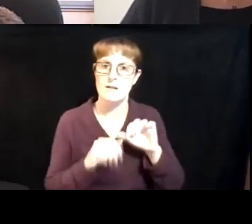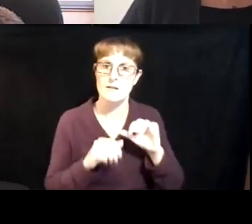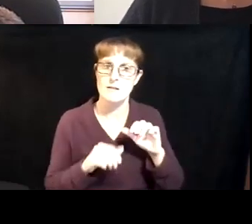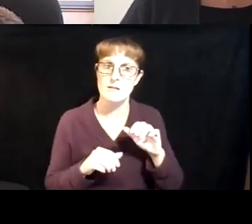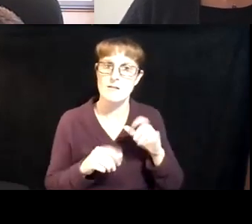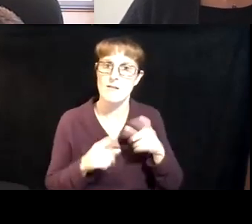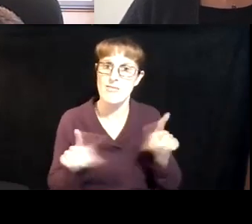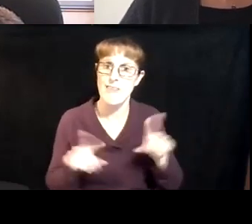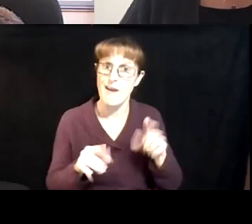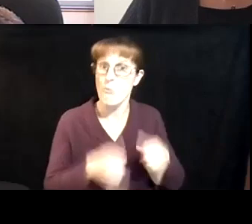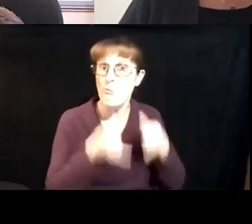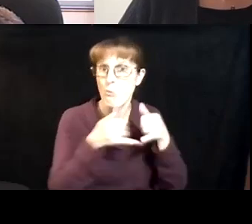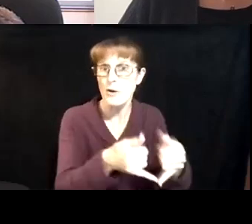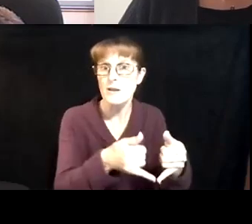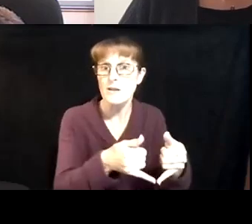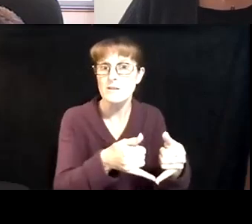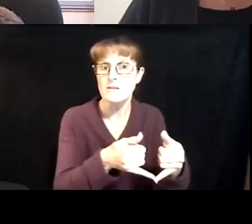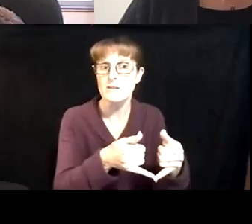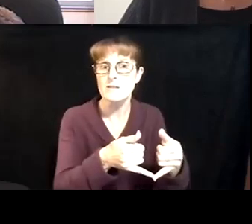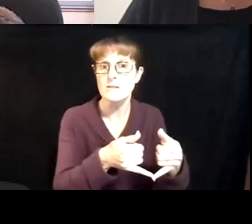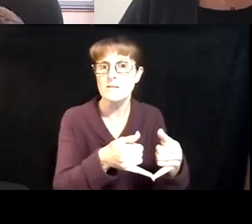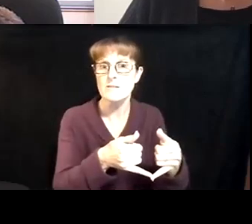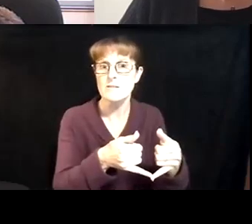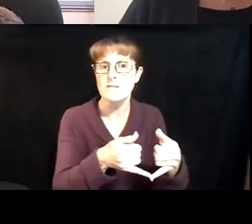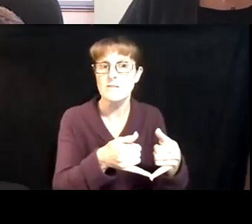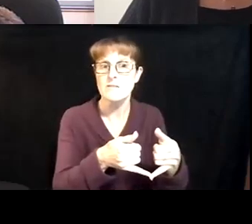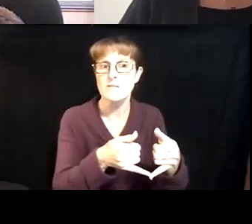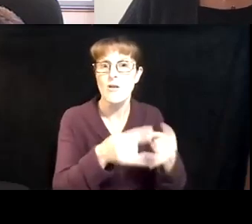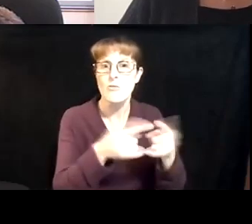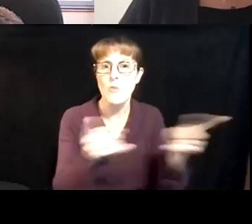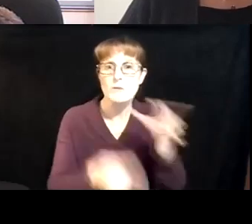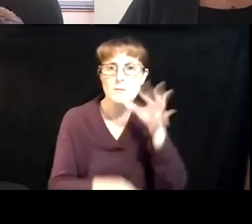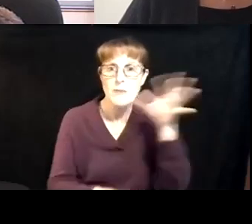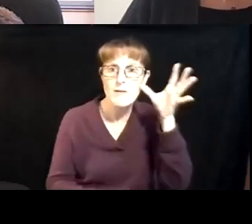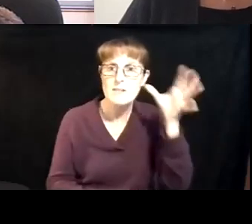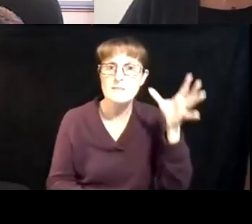an award to the parents who acted as plaintiffs in that case,